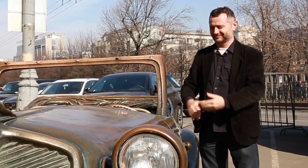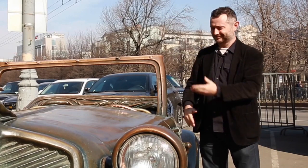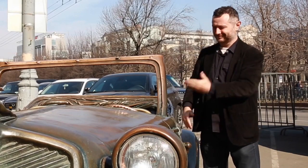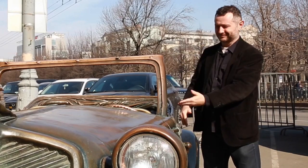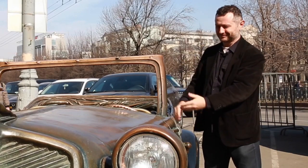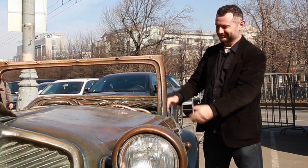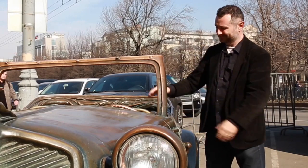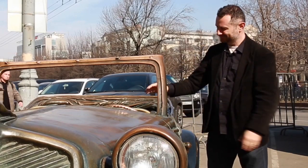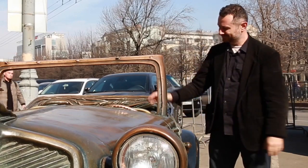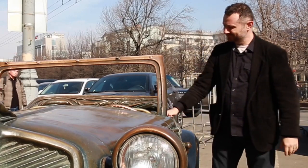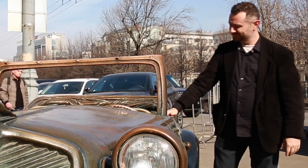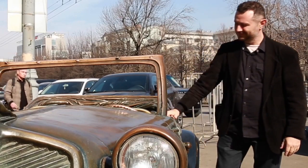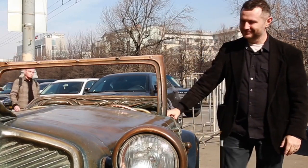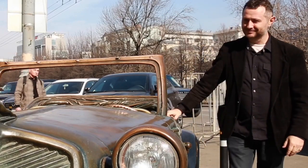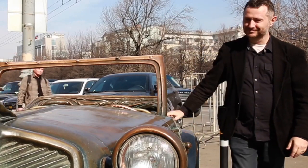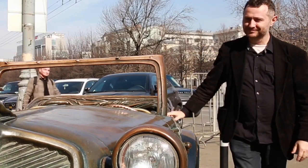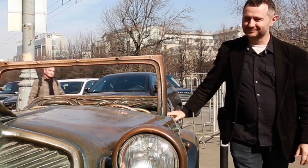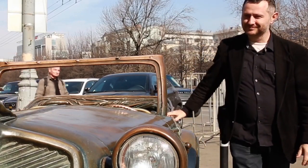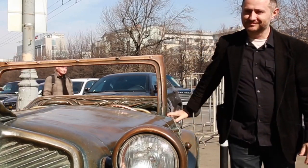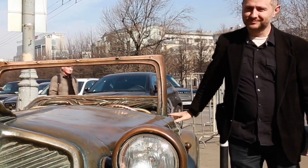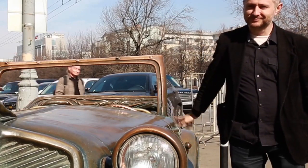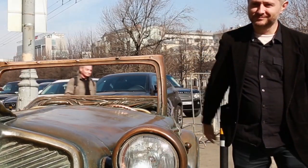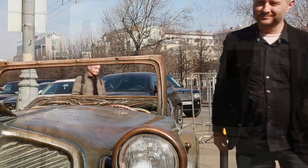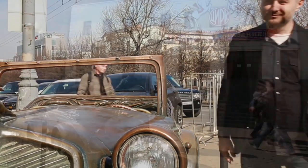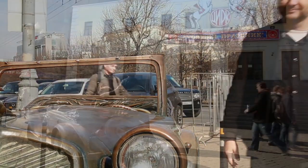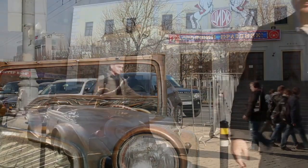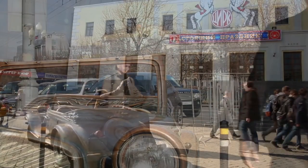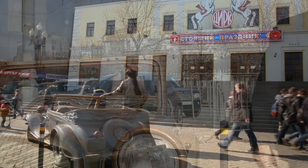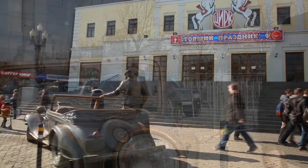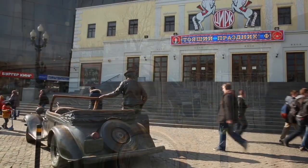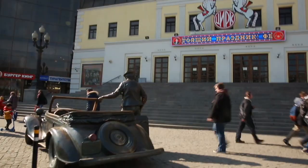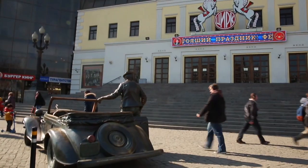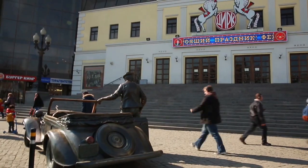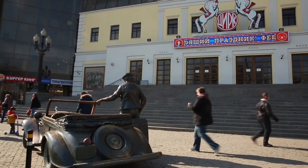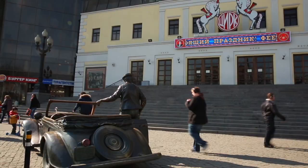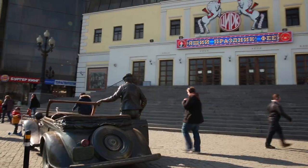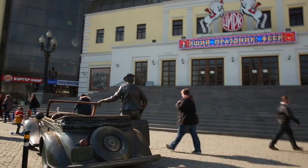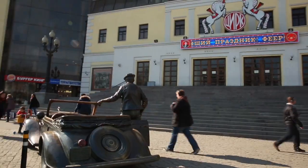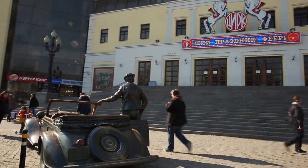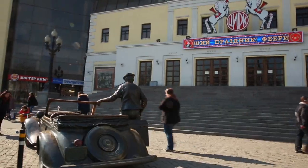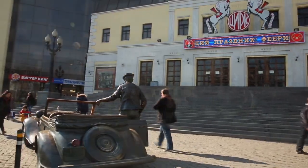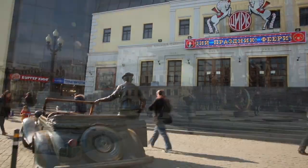people all over Russia.